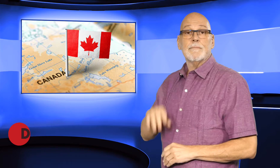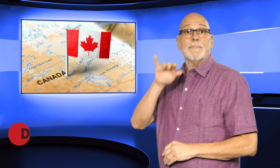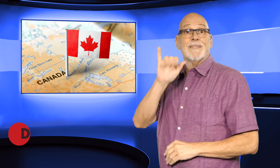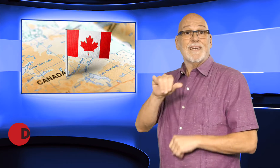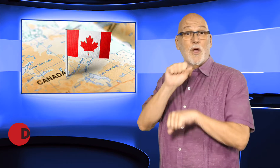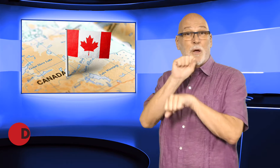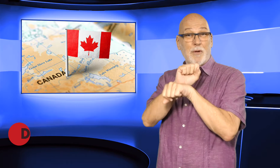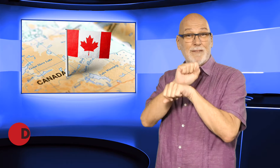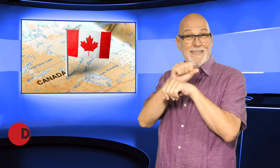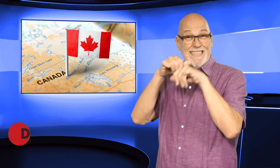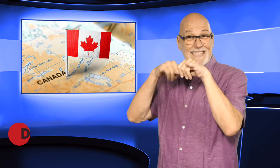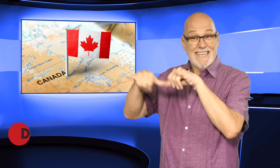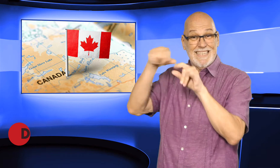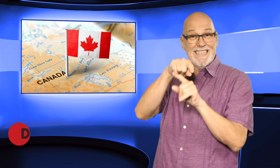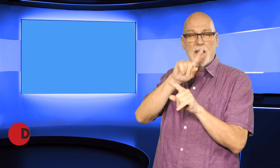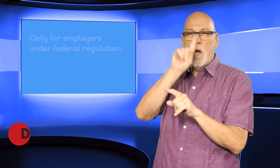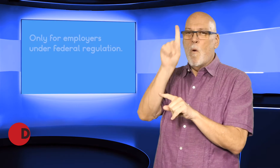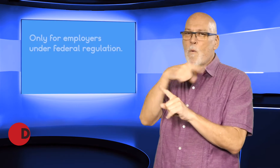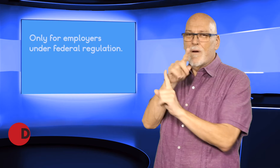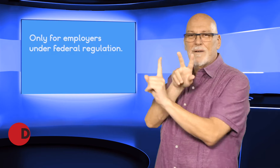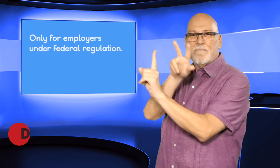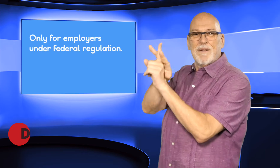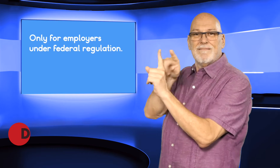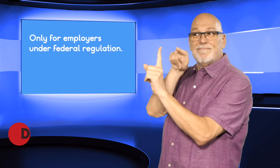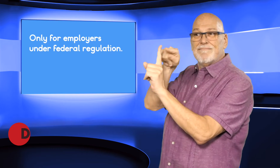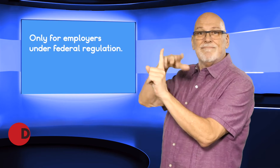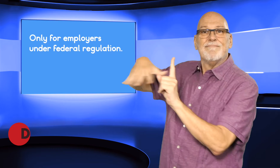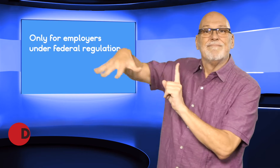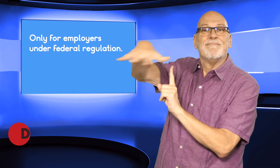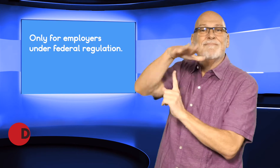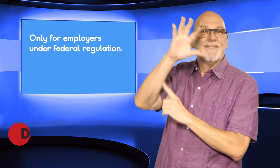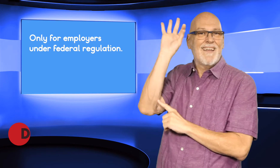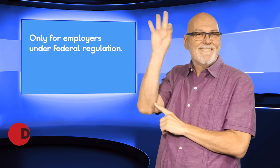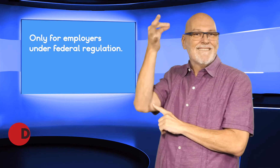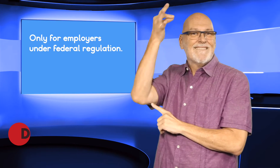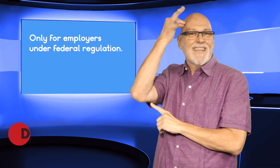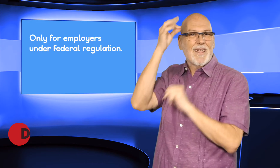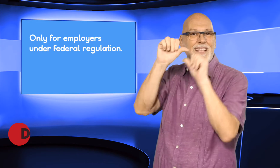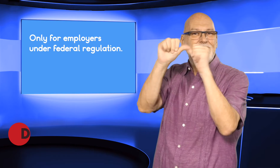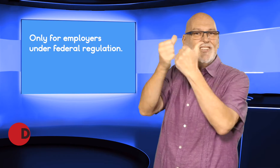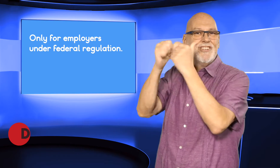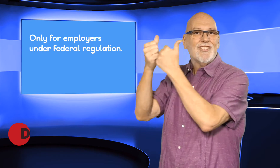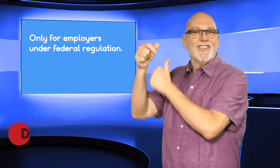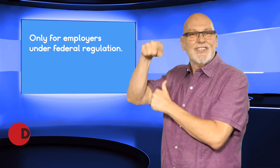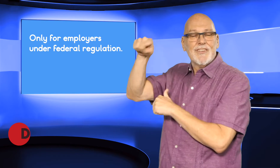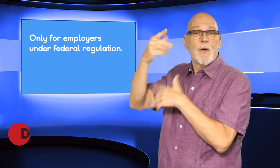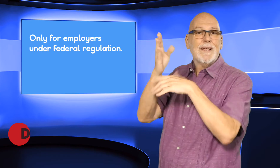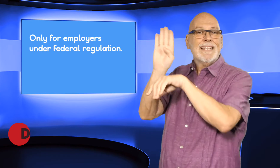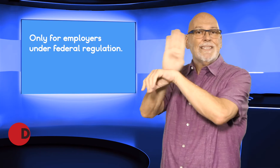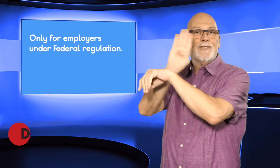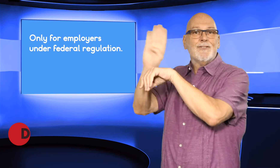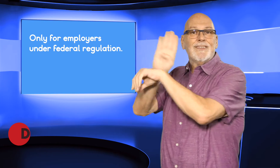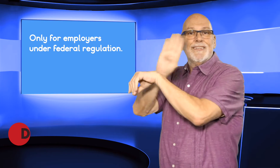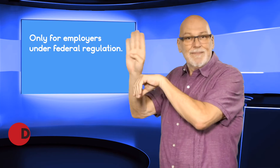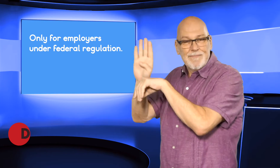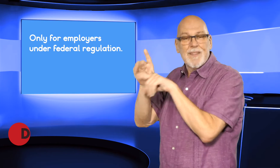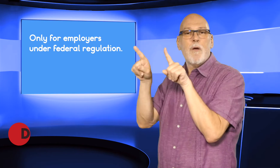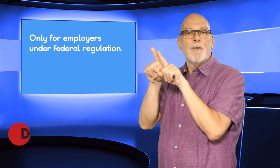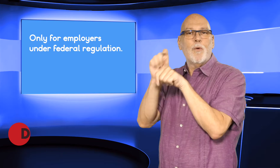[ANSELMO]: This Employment standard applies only to federal agencies